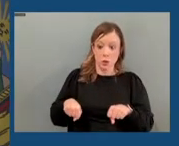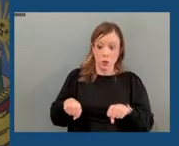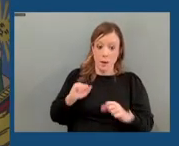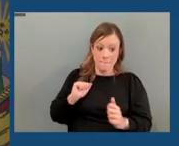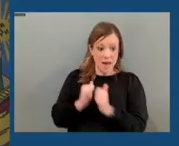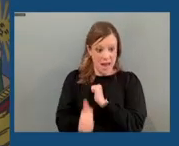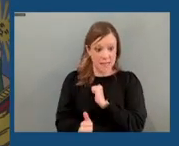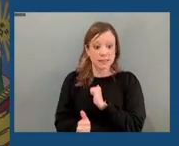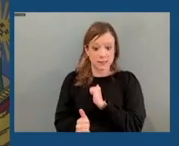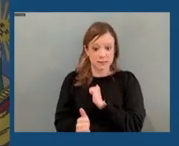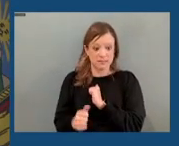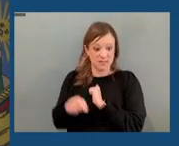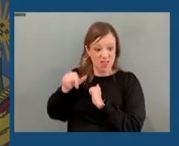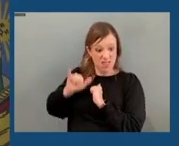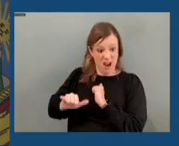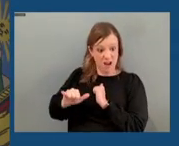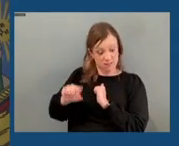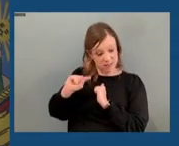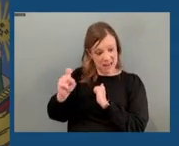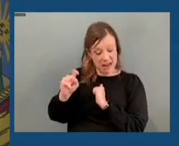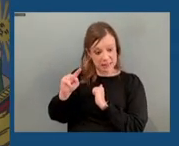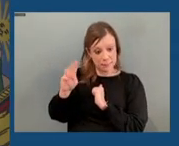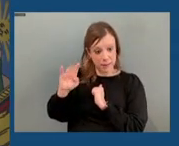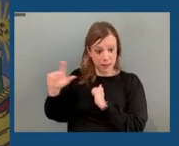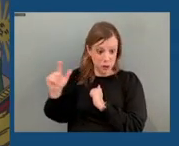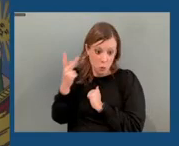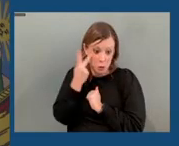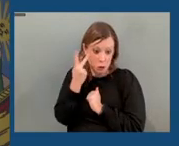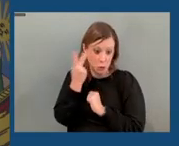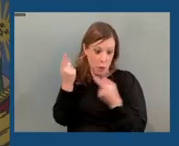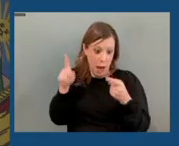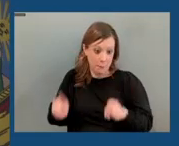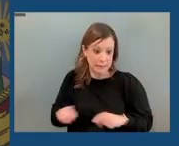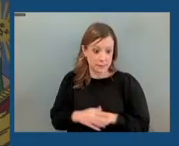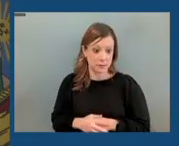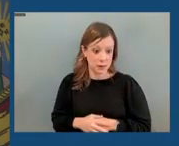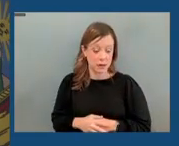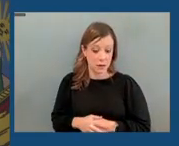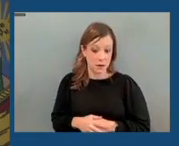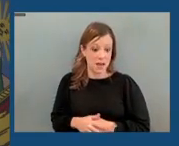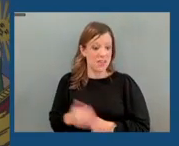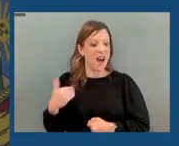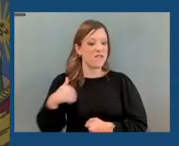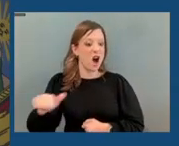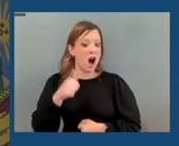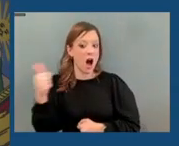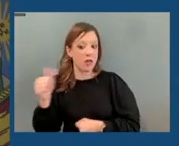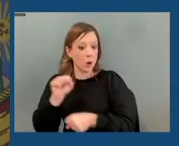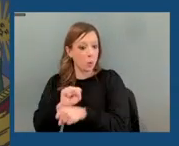So we'll see how it plays out. Um They also have other work on their plate. I'd like them to focus on